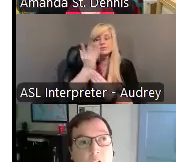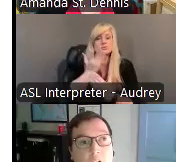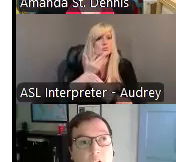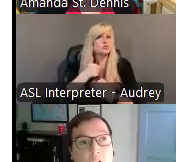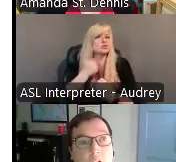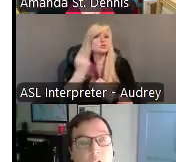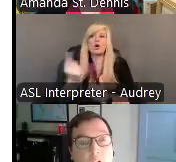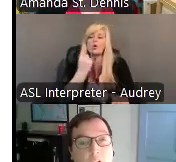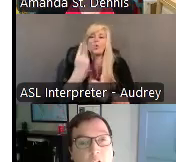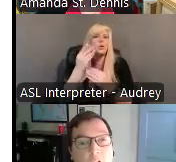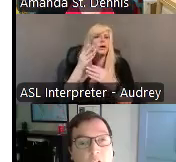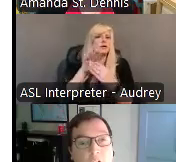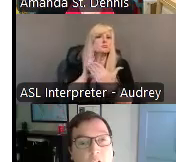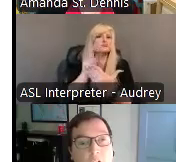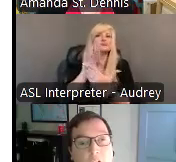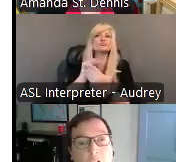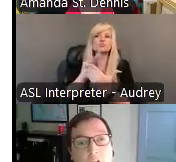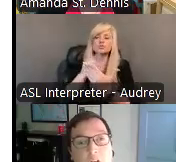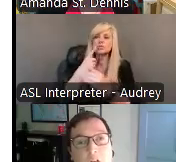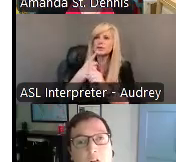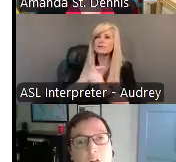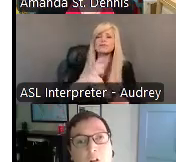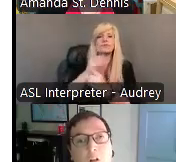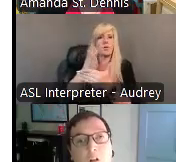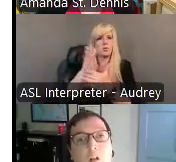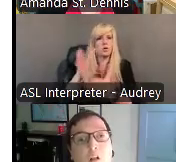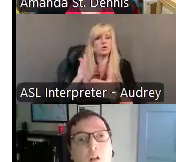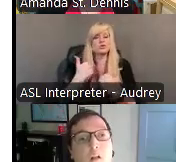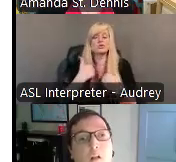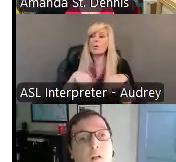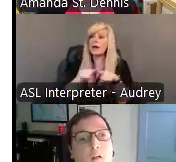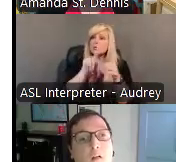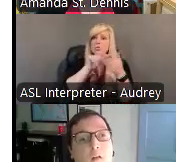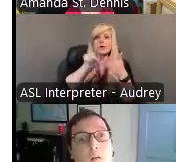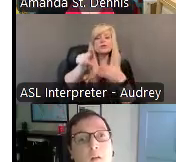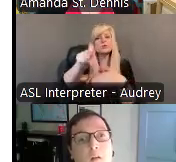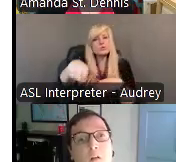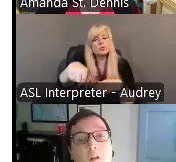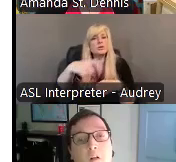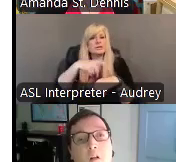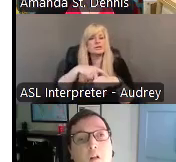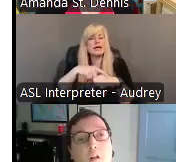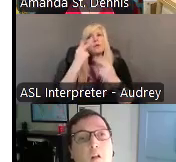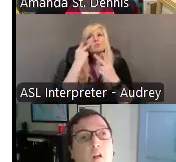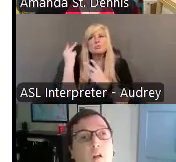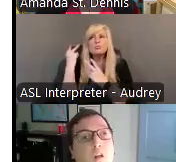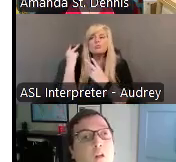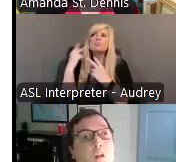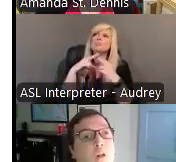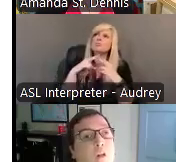So I think as researchers it’s having that time to reflect and to continue to learn from youth both